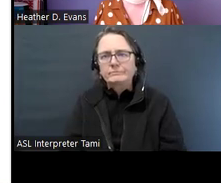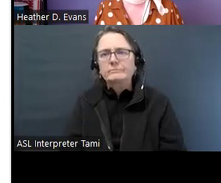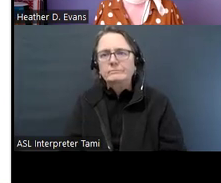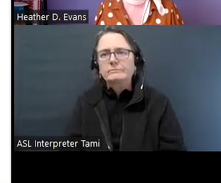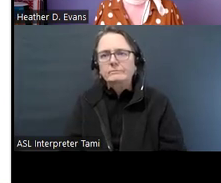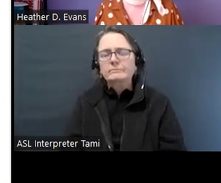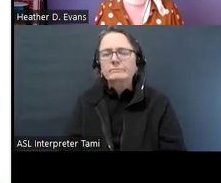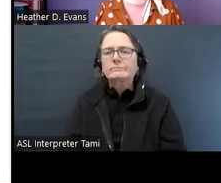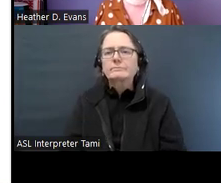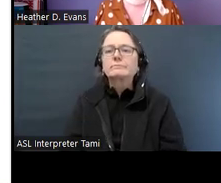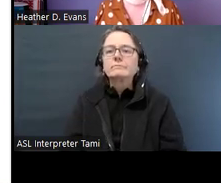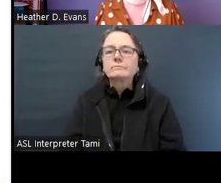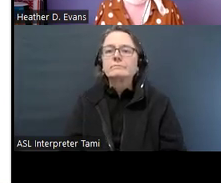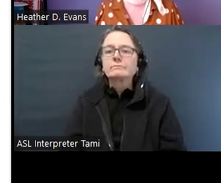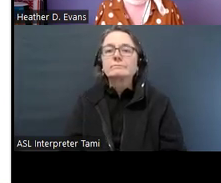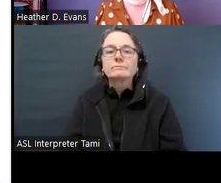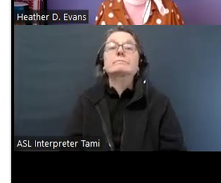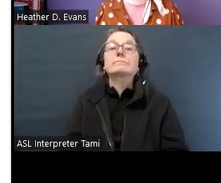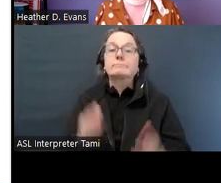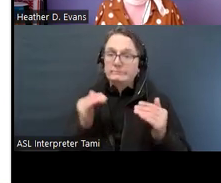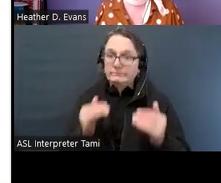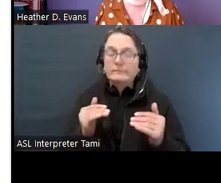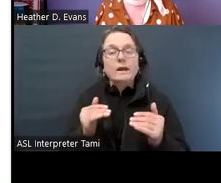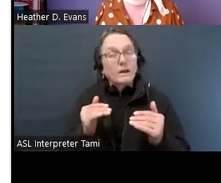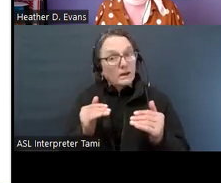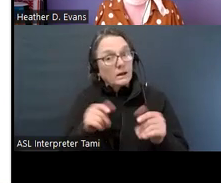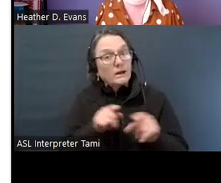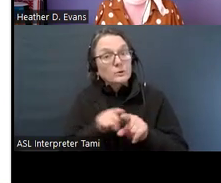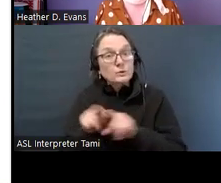We also encourage you to really take a close examination